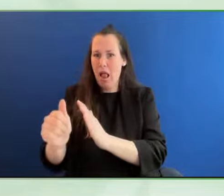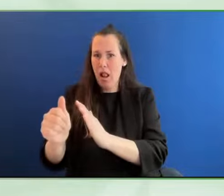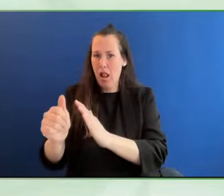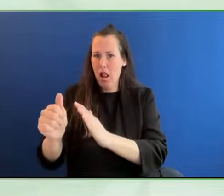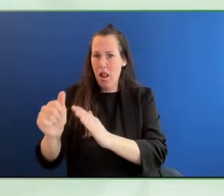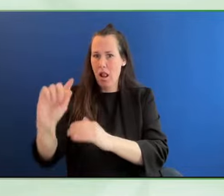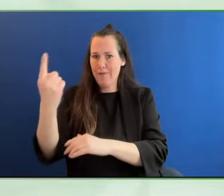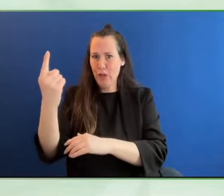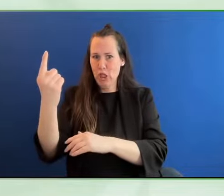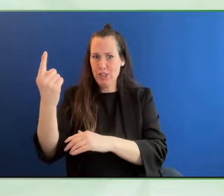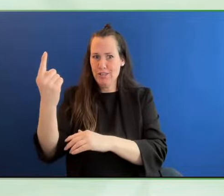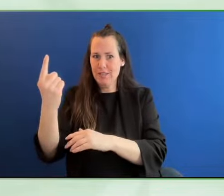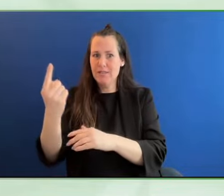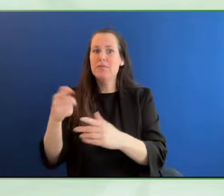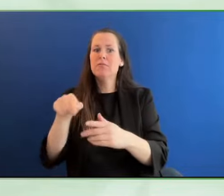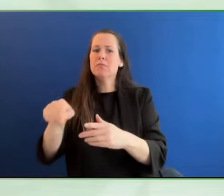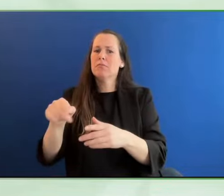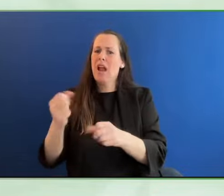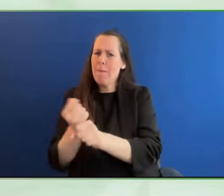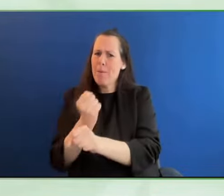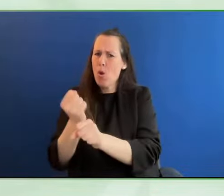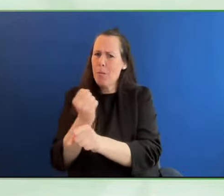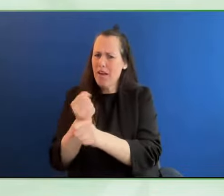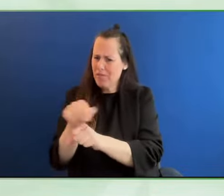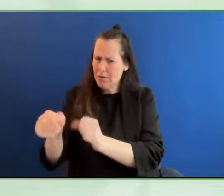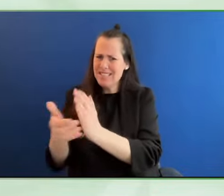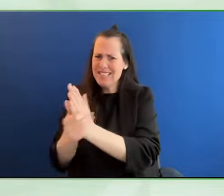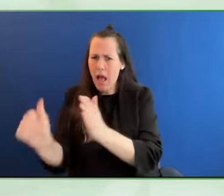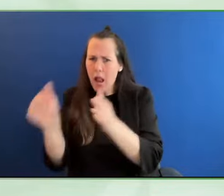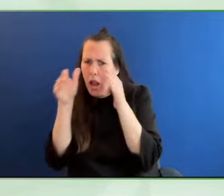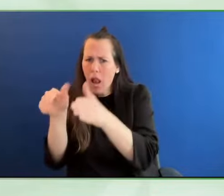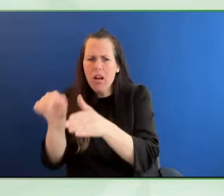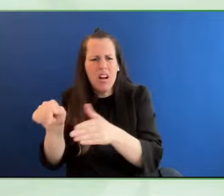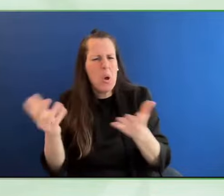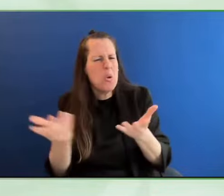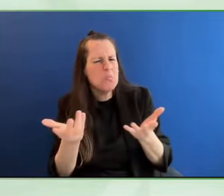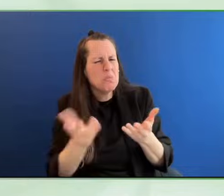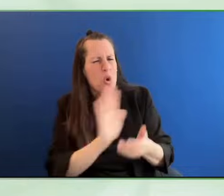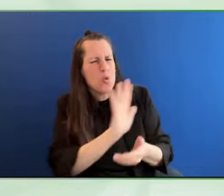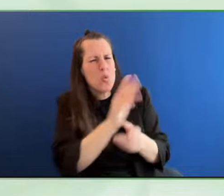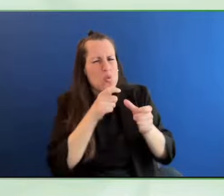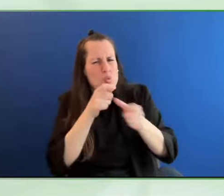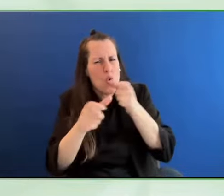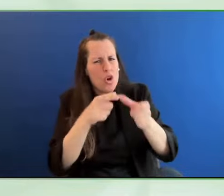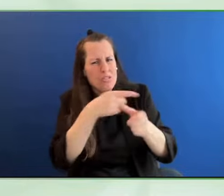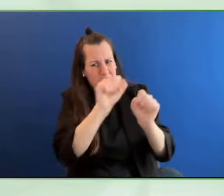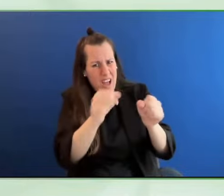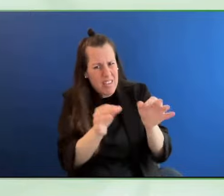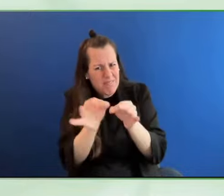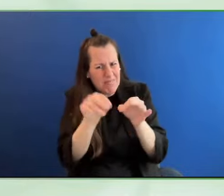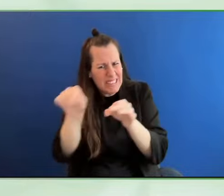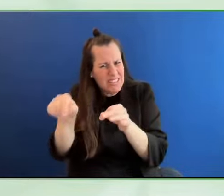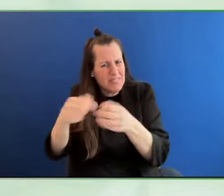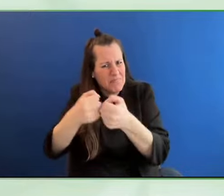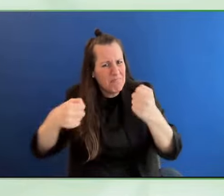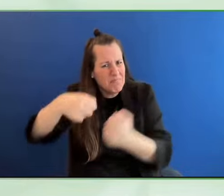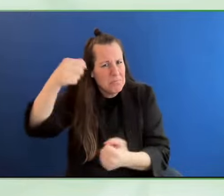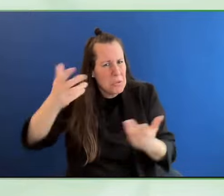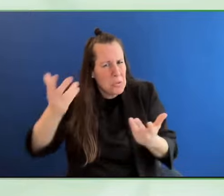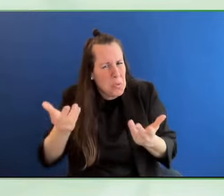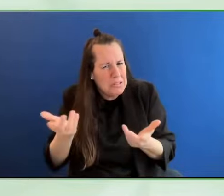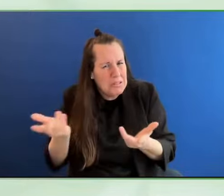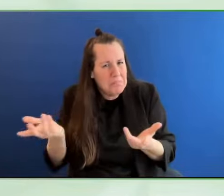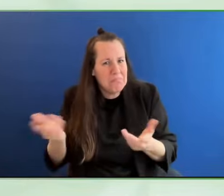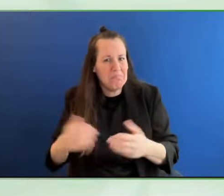It is about breaking down barriers across-the-board, talking about let us not worry about how you